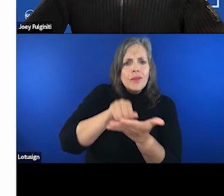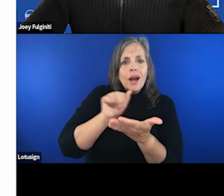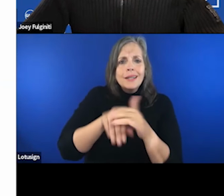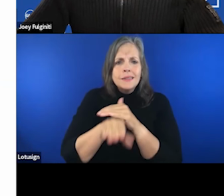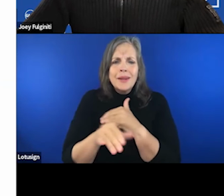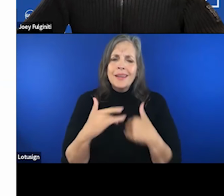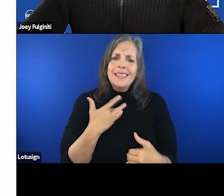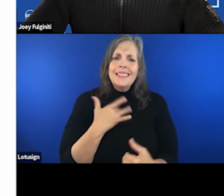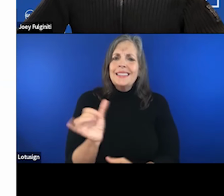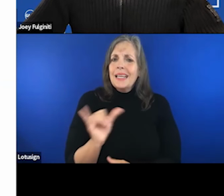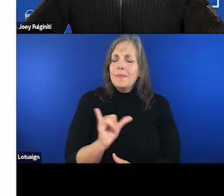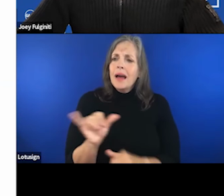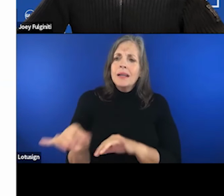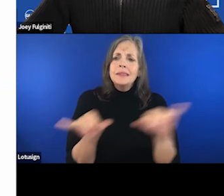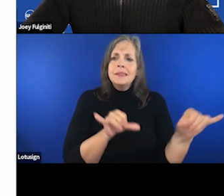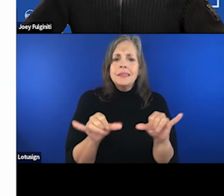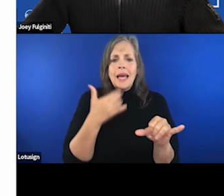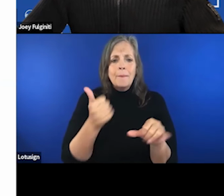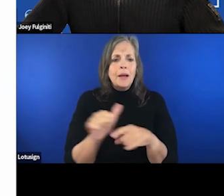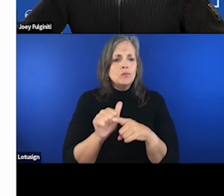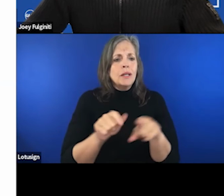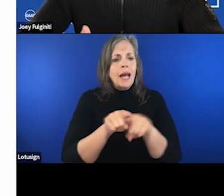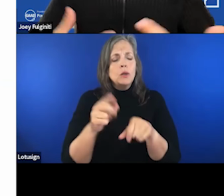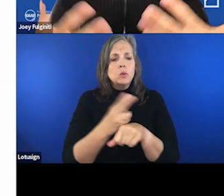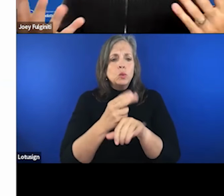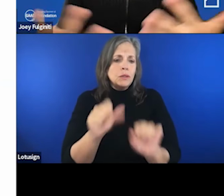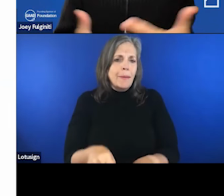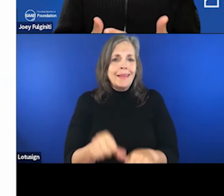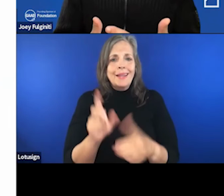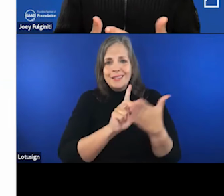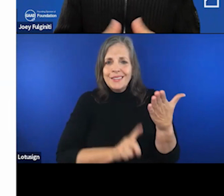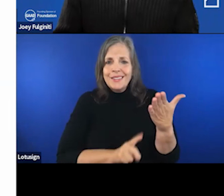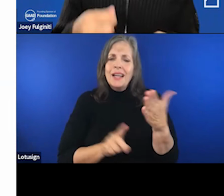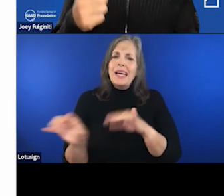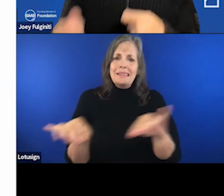the same best practices as usability in design it's it's very similar to me there's a lot of